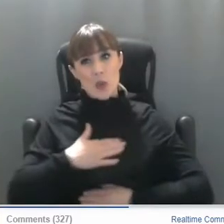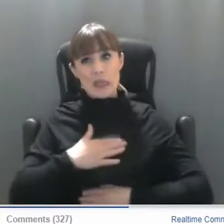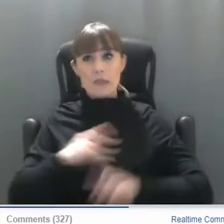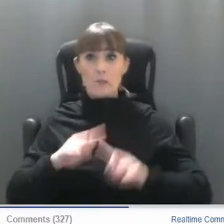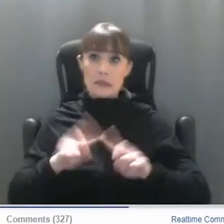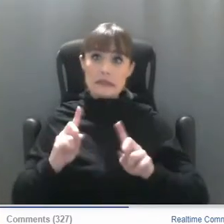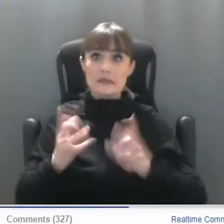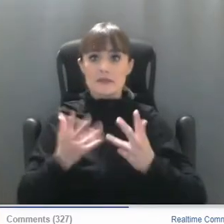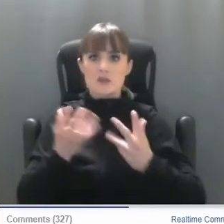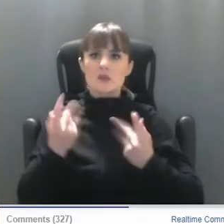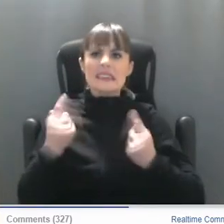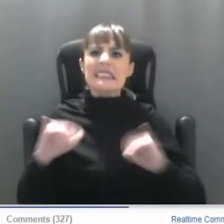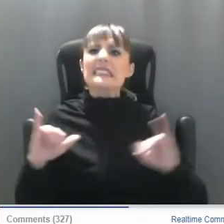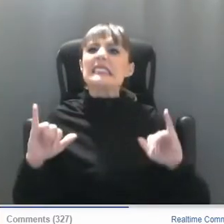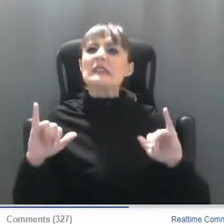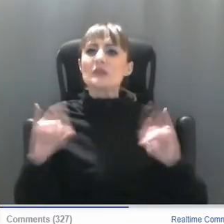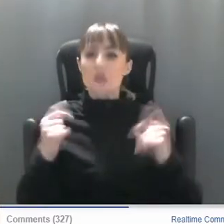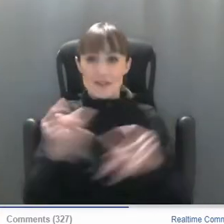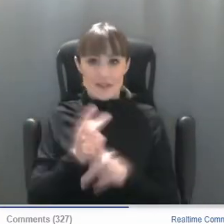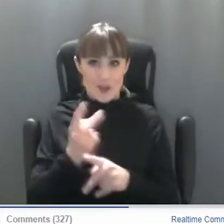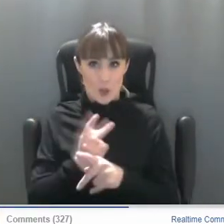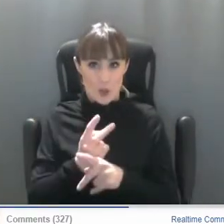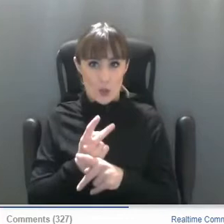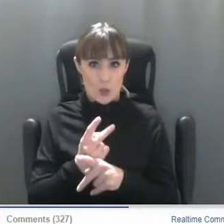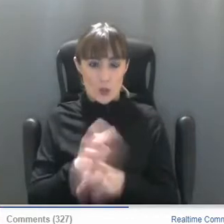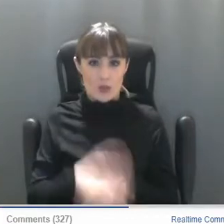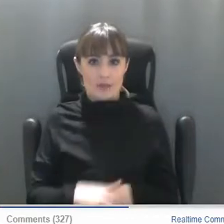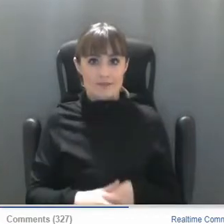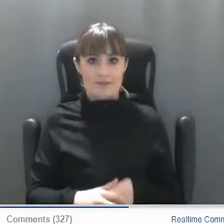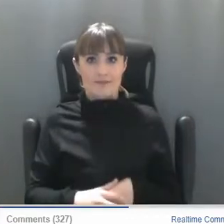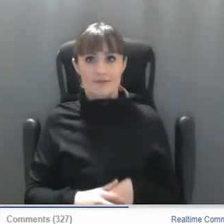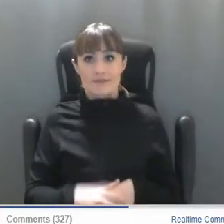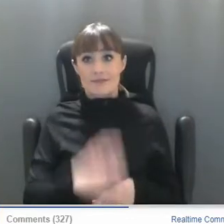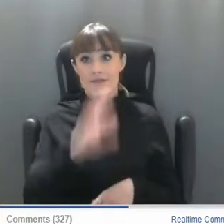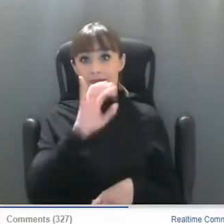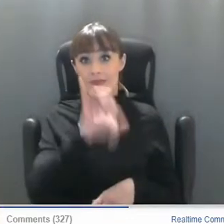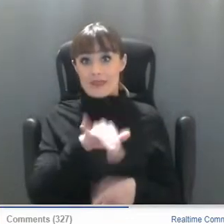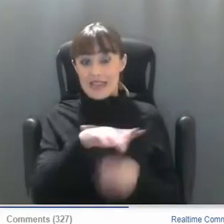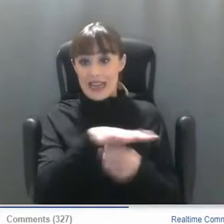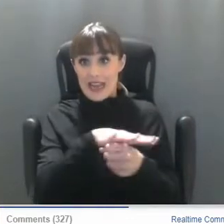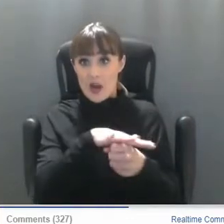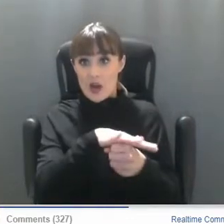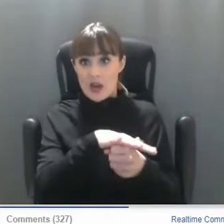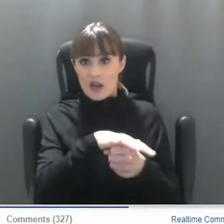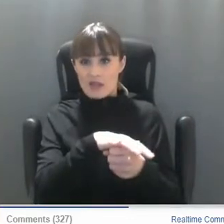So that's reserved for just kind of one group at a time, in there. Guys, maybe we